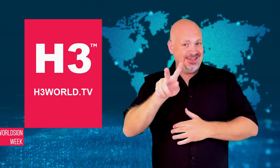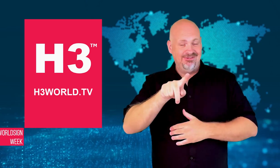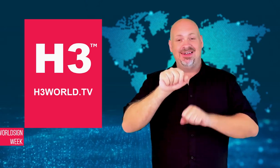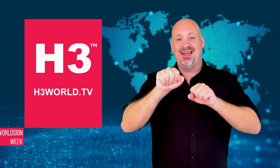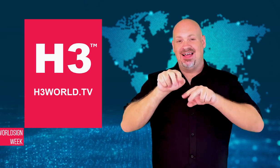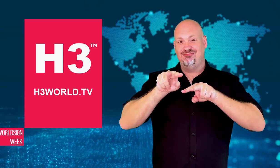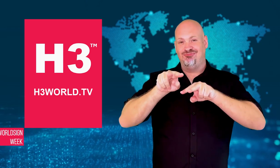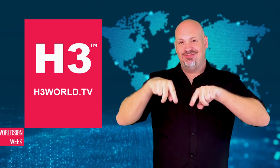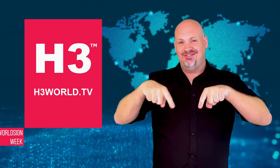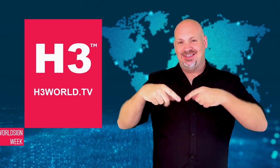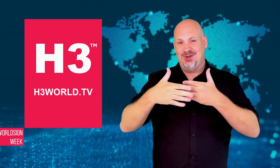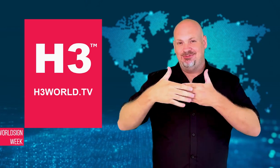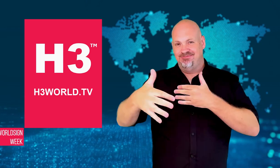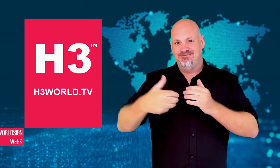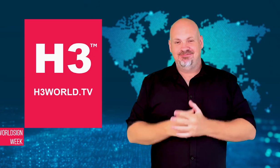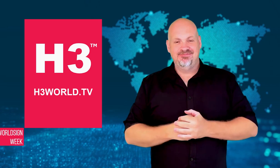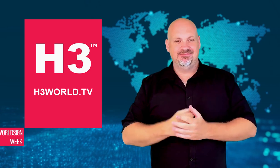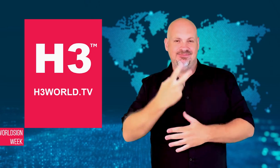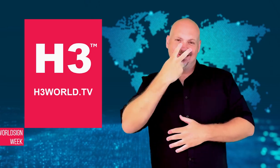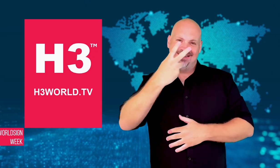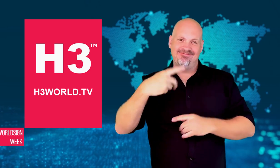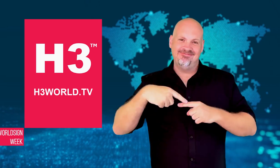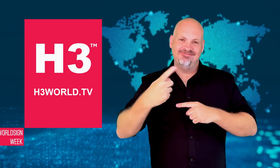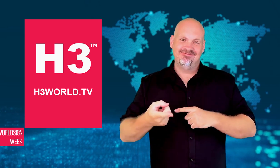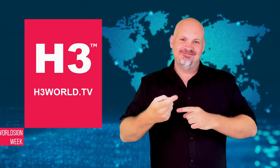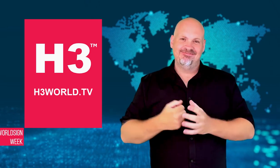to get new video updates! See you next time!